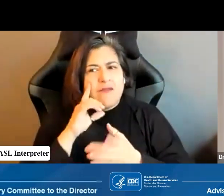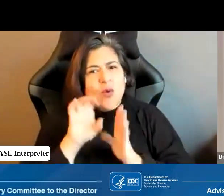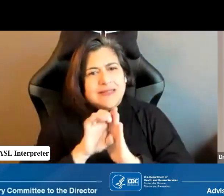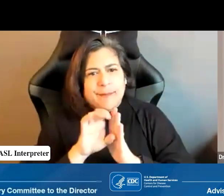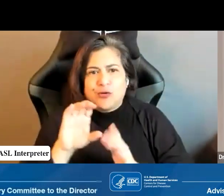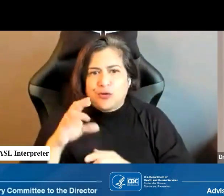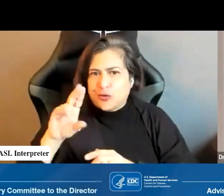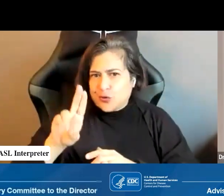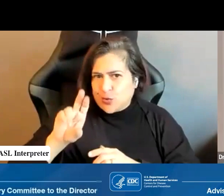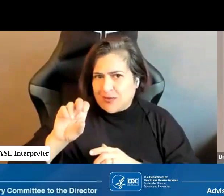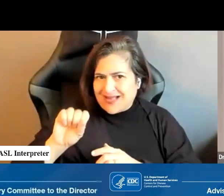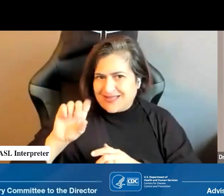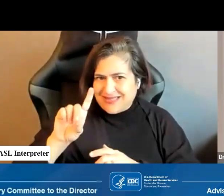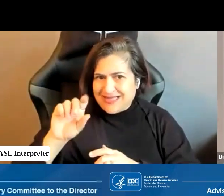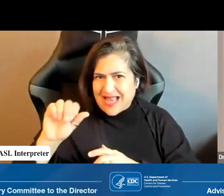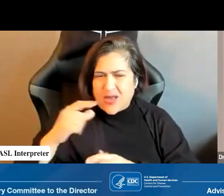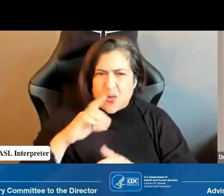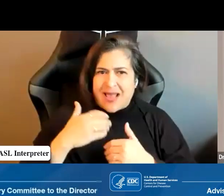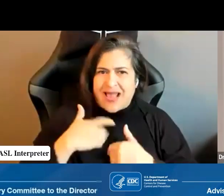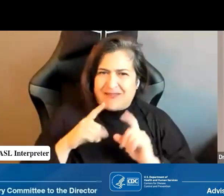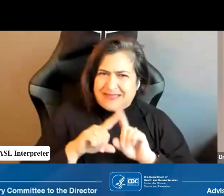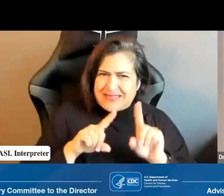of different parts of our CIOs are engaged there.